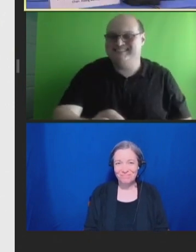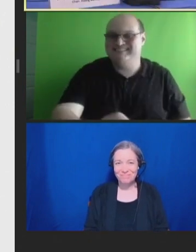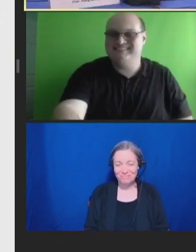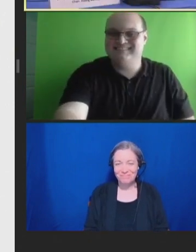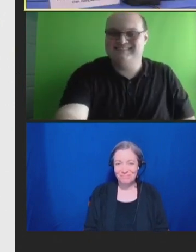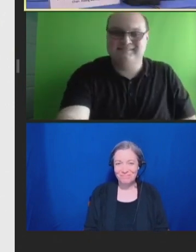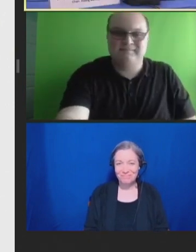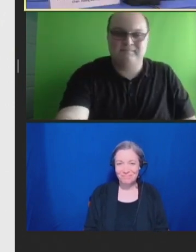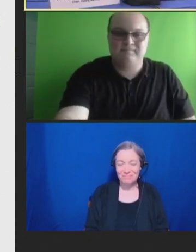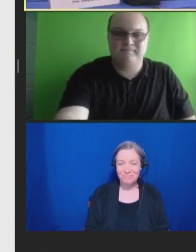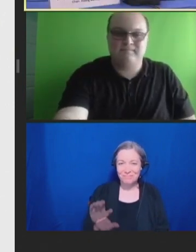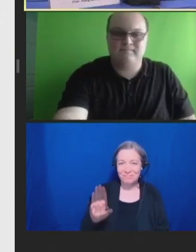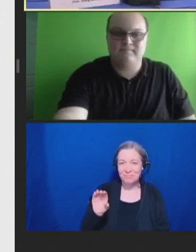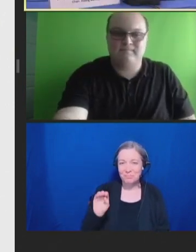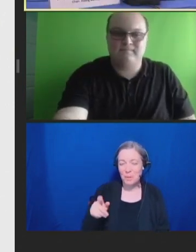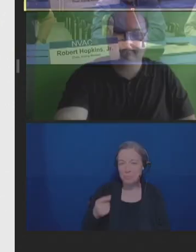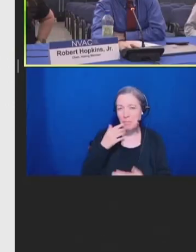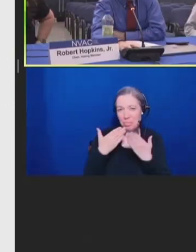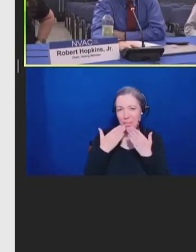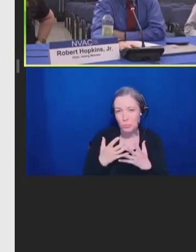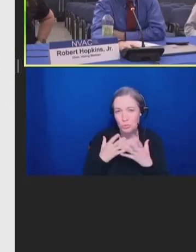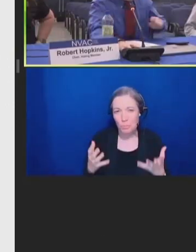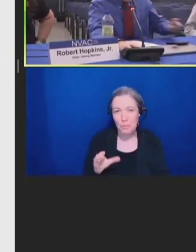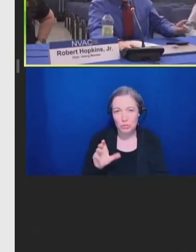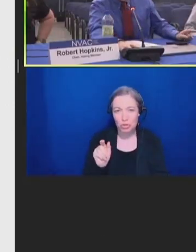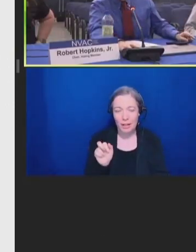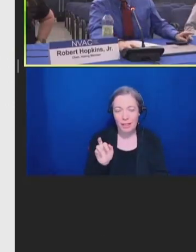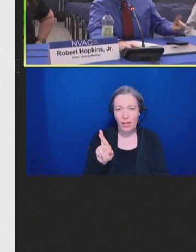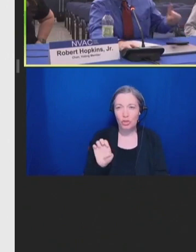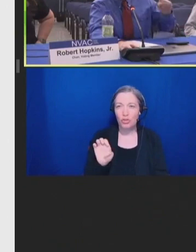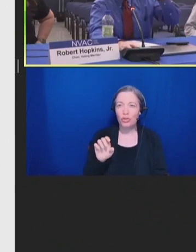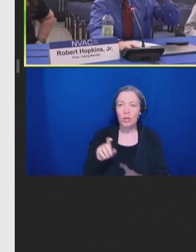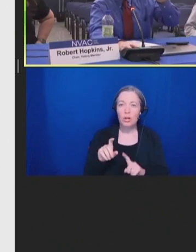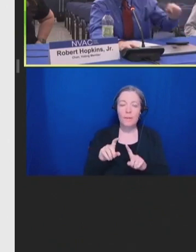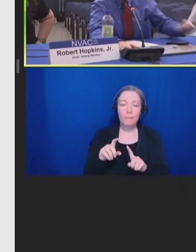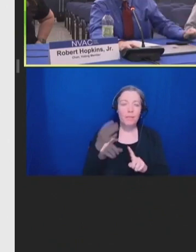we've got your data slide that Rebecca is going to show here in just a moment.